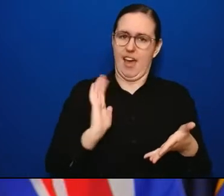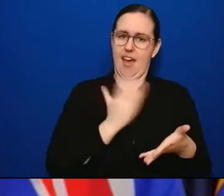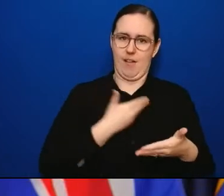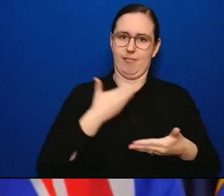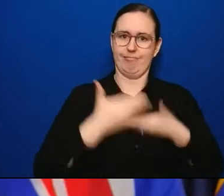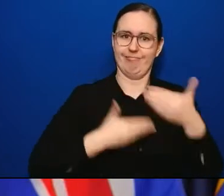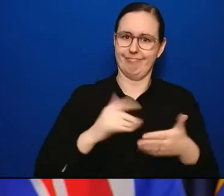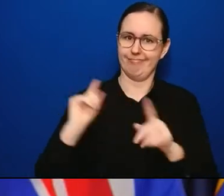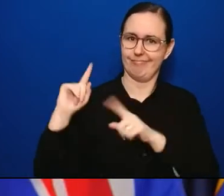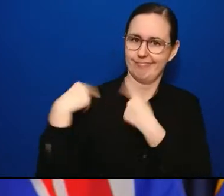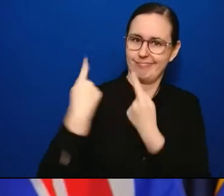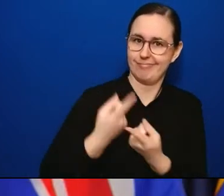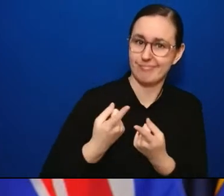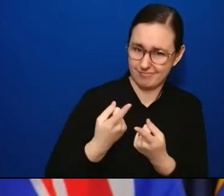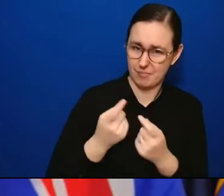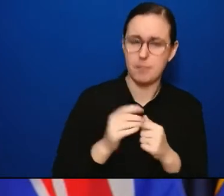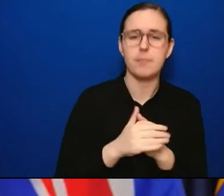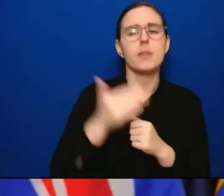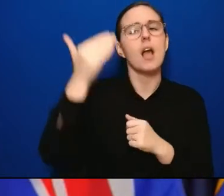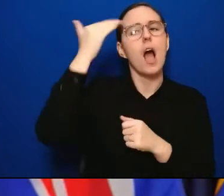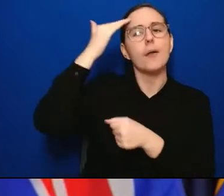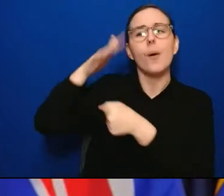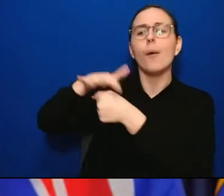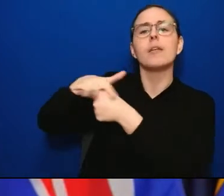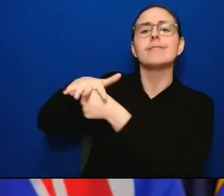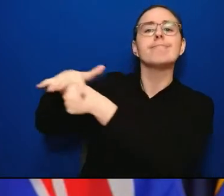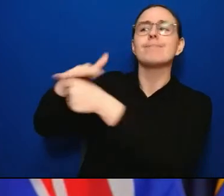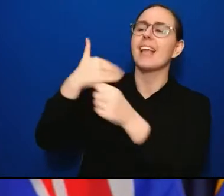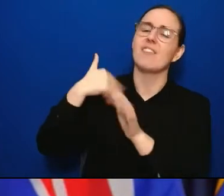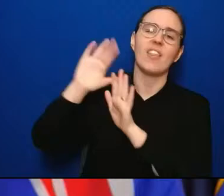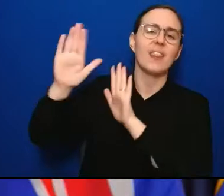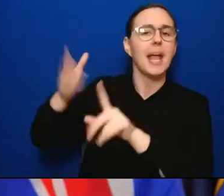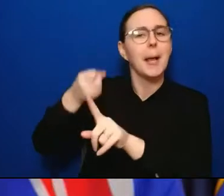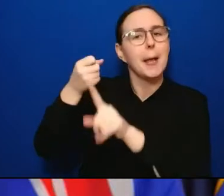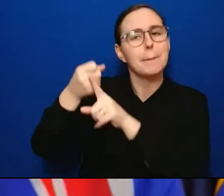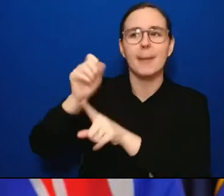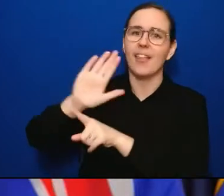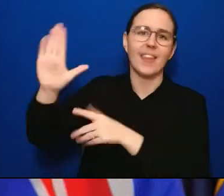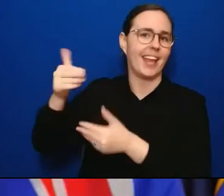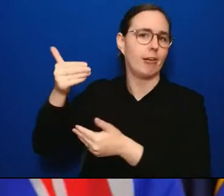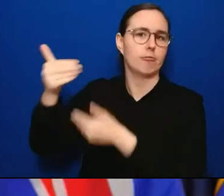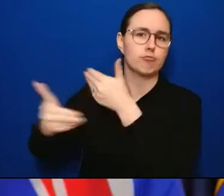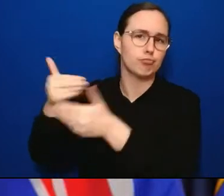done here. We've dealt with this as our pandemic in BC. It's affected regions of the British